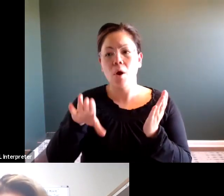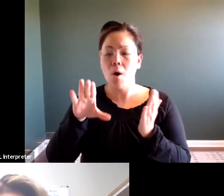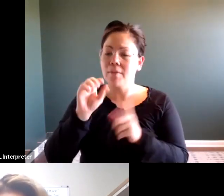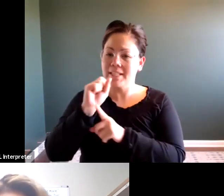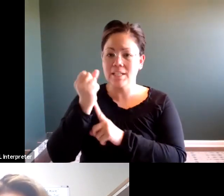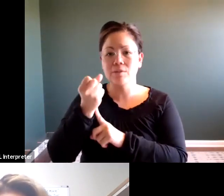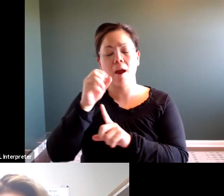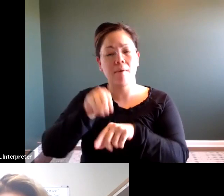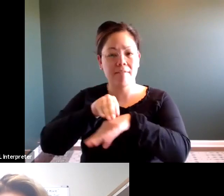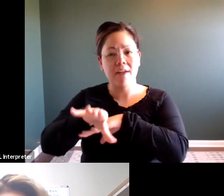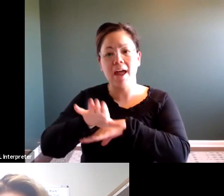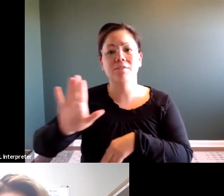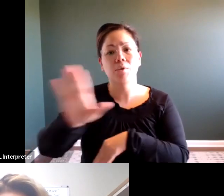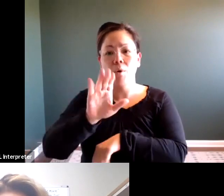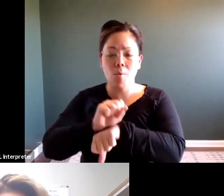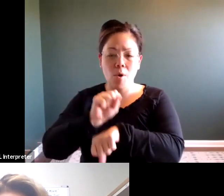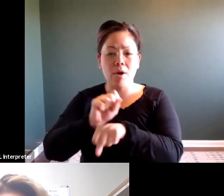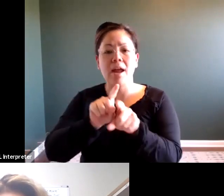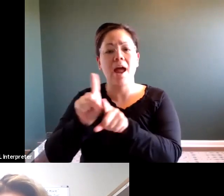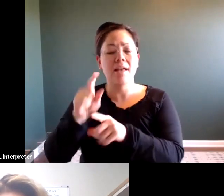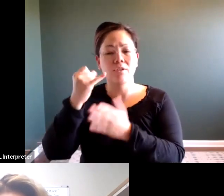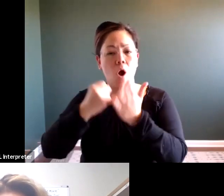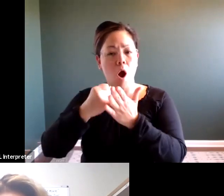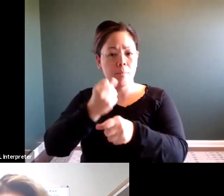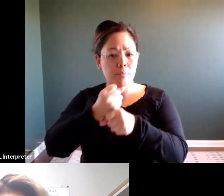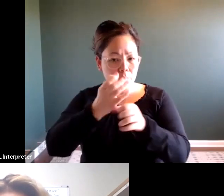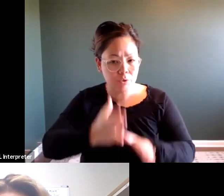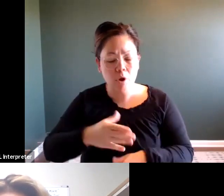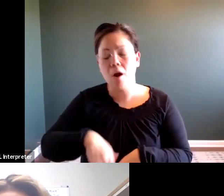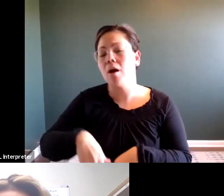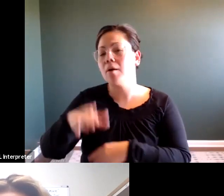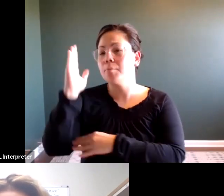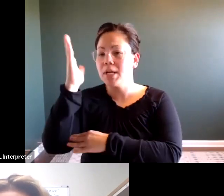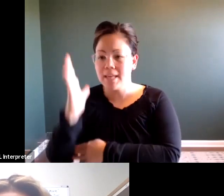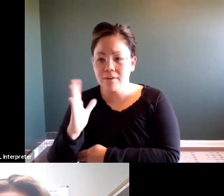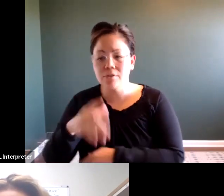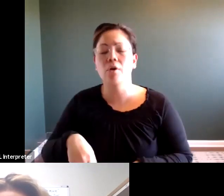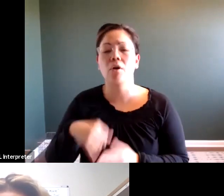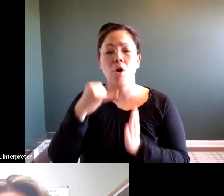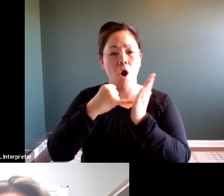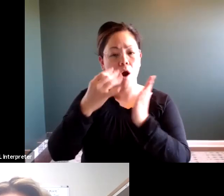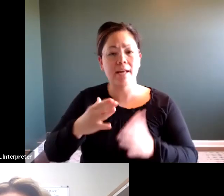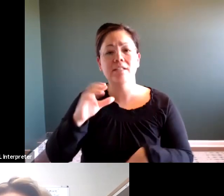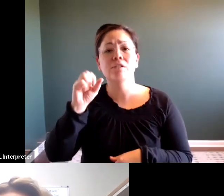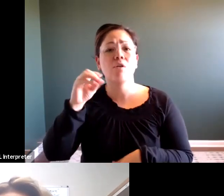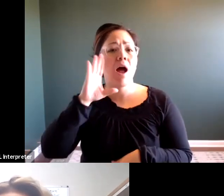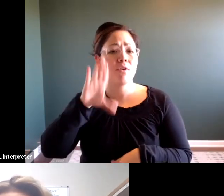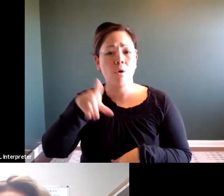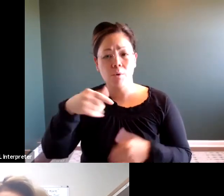as a an arts producer or presenter or artist. And therefore, I know you have a lot of questions